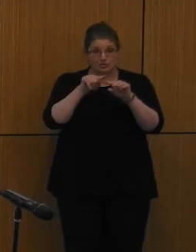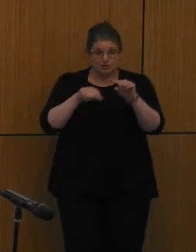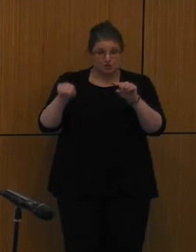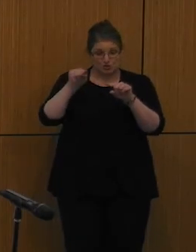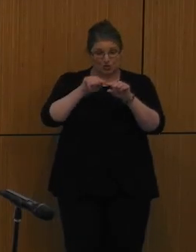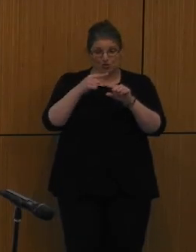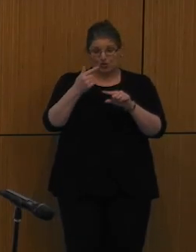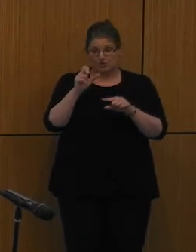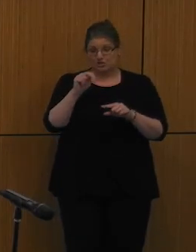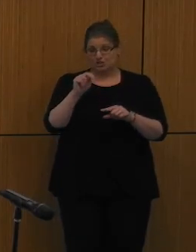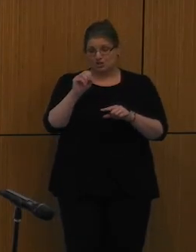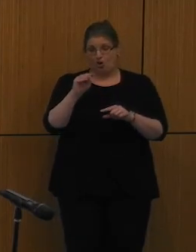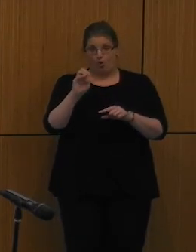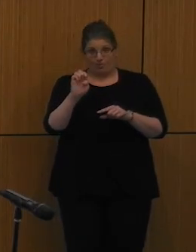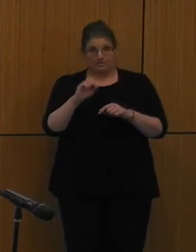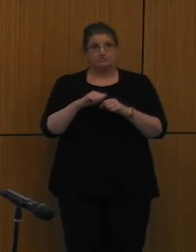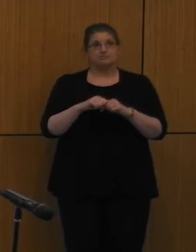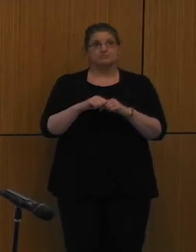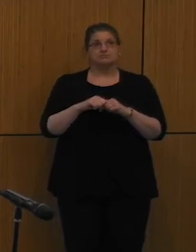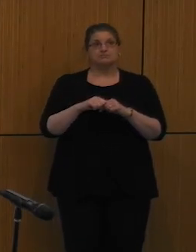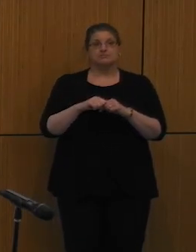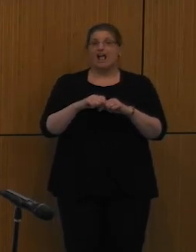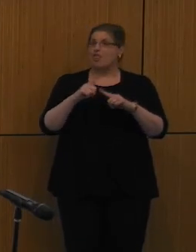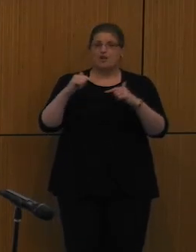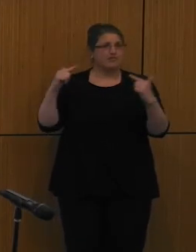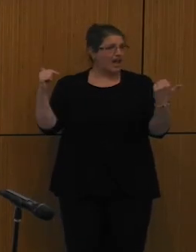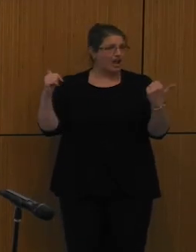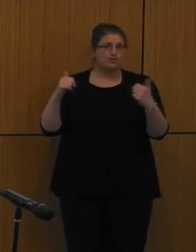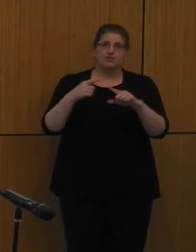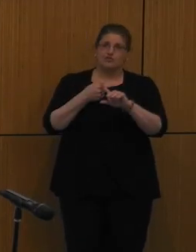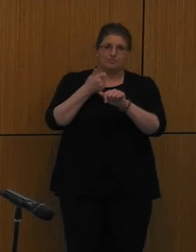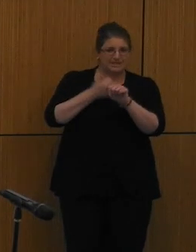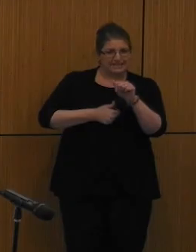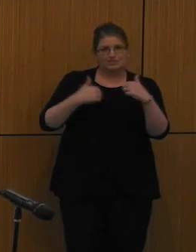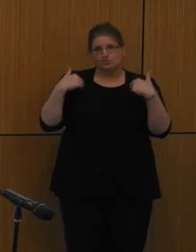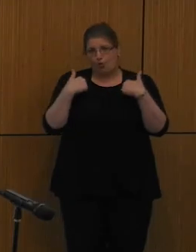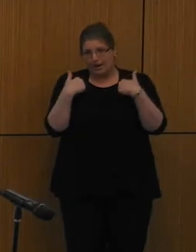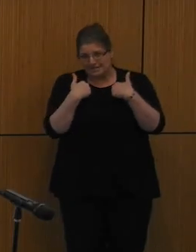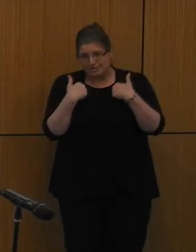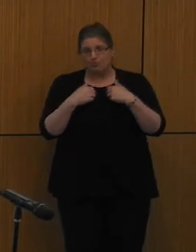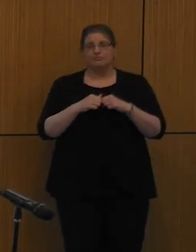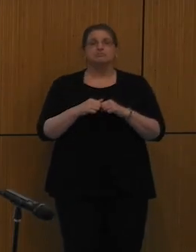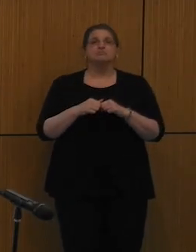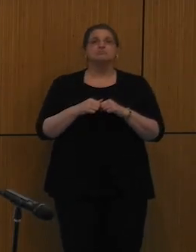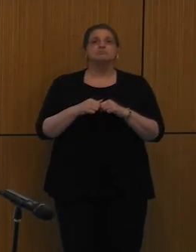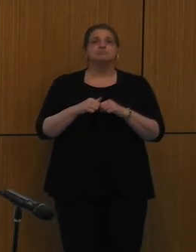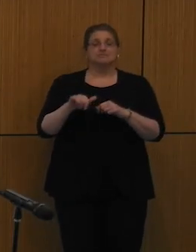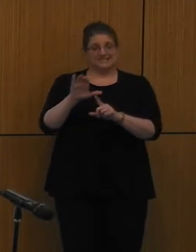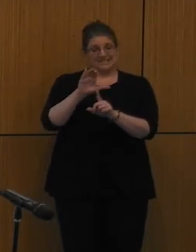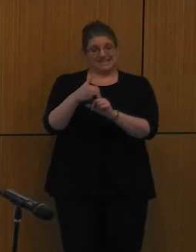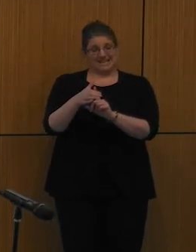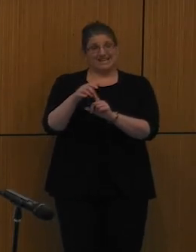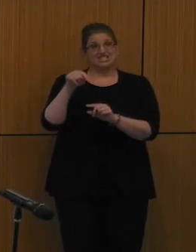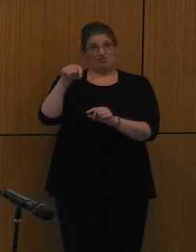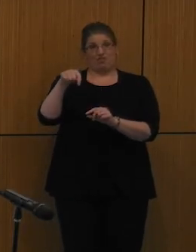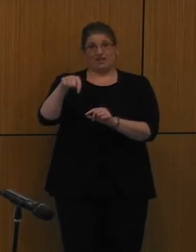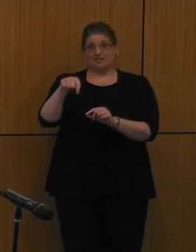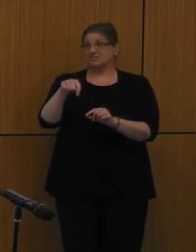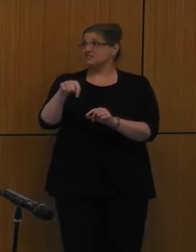In the case of this organism, genomes vary from one organism to another. But, in the case of these particular organisms is about 5 million,